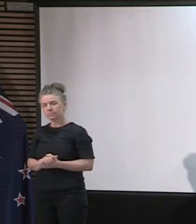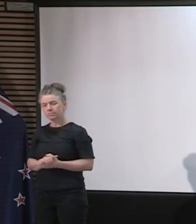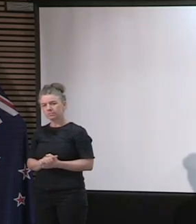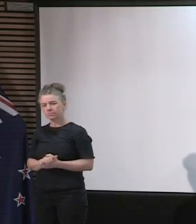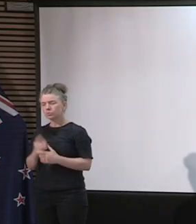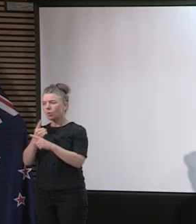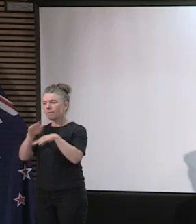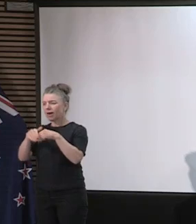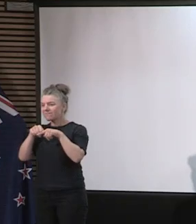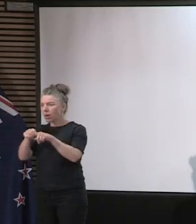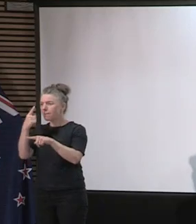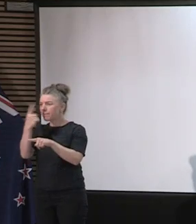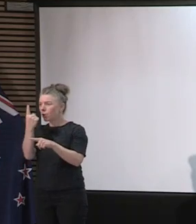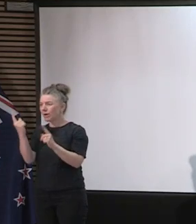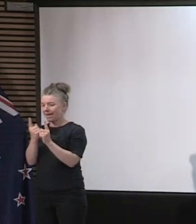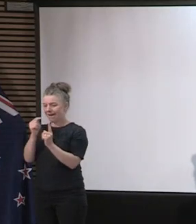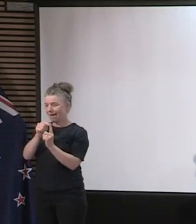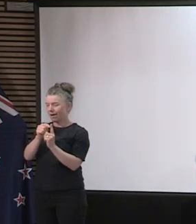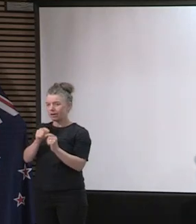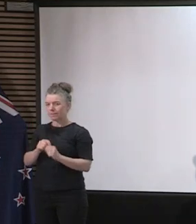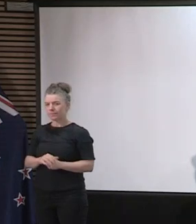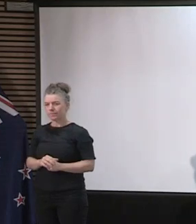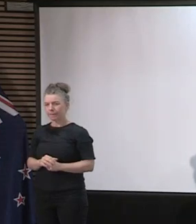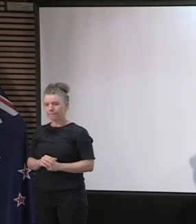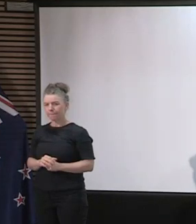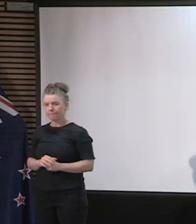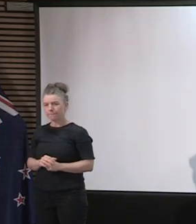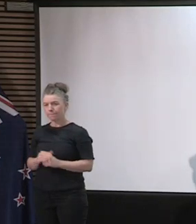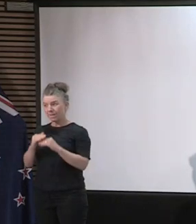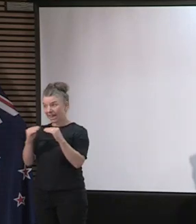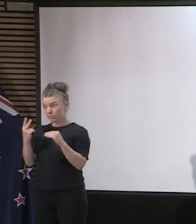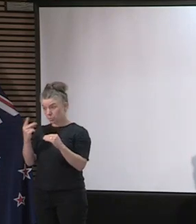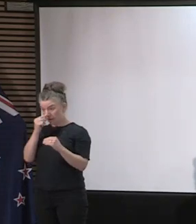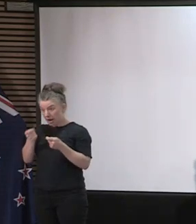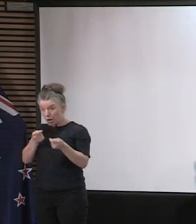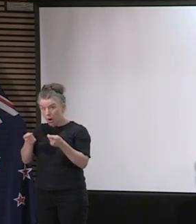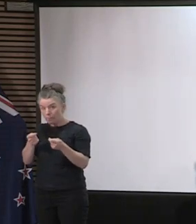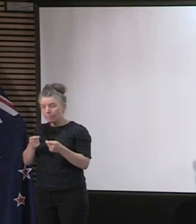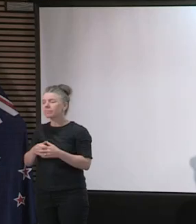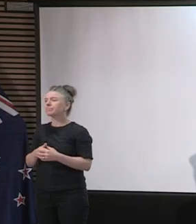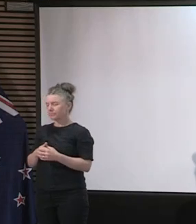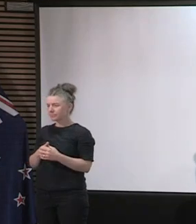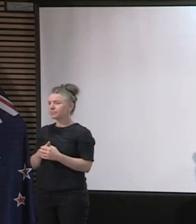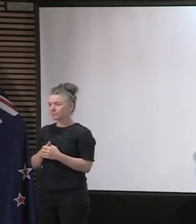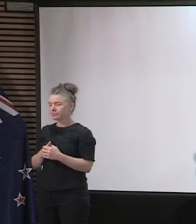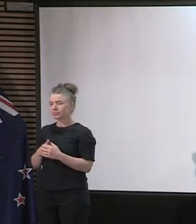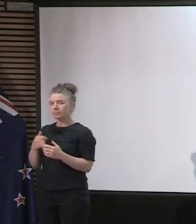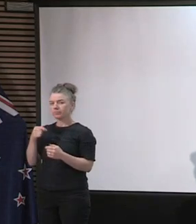of it - tomorrow. Are you contact tracing teams - will they be able to handle a move to level